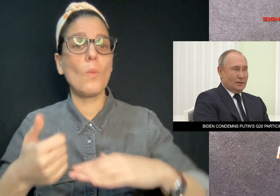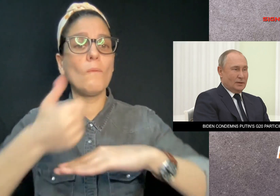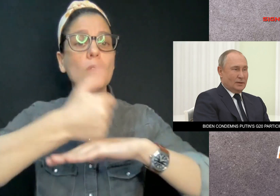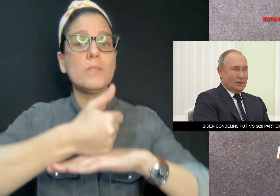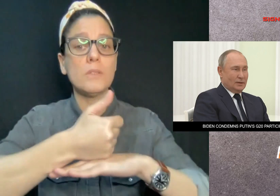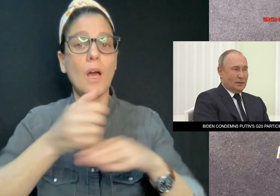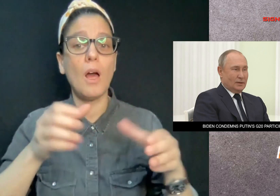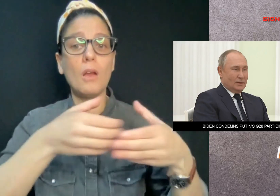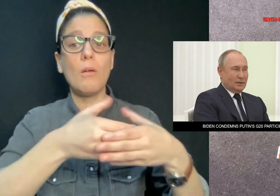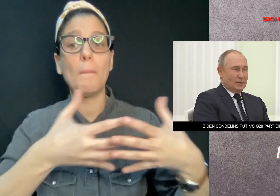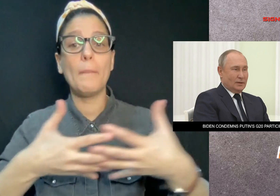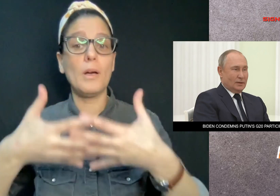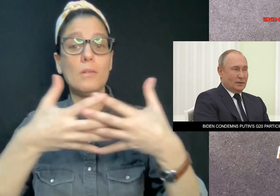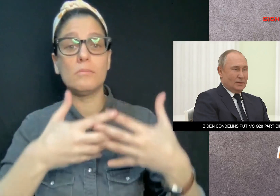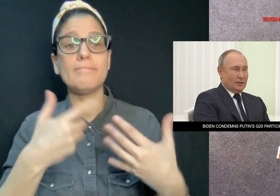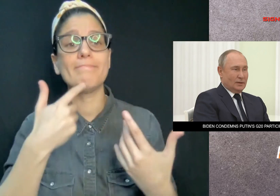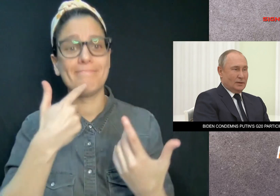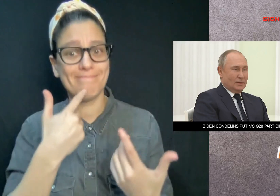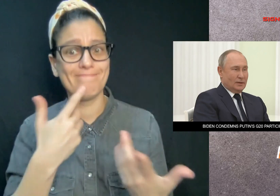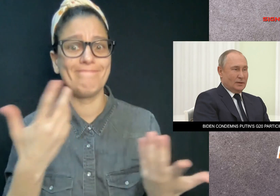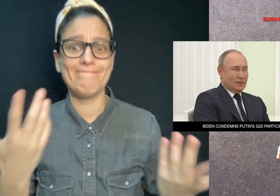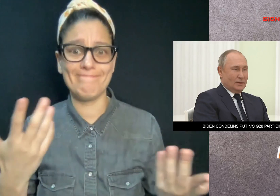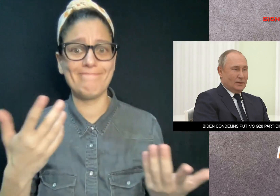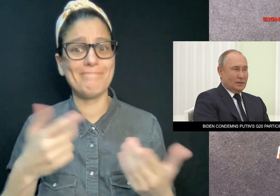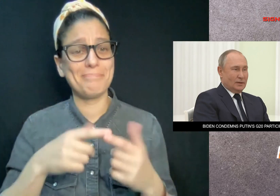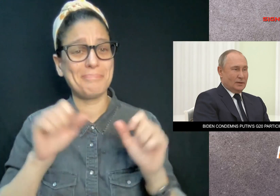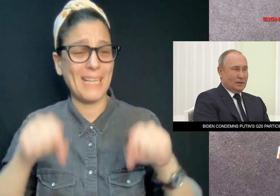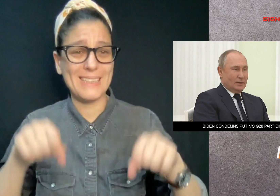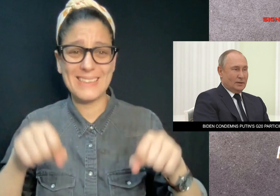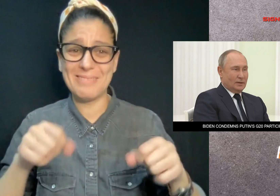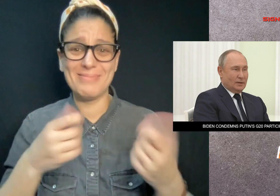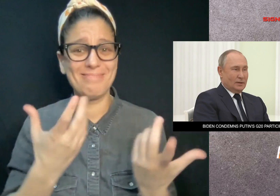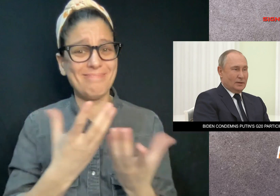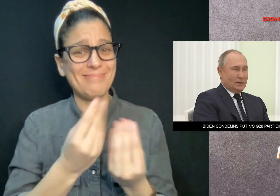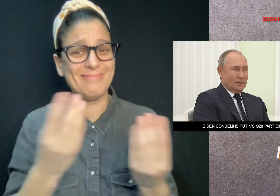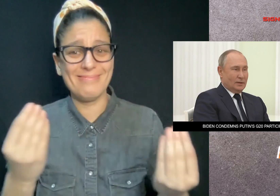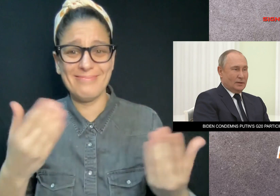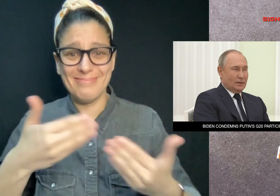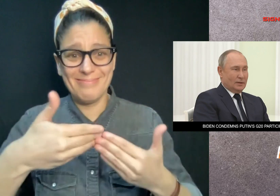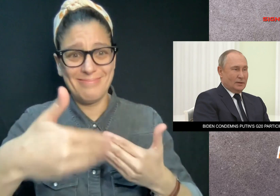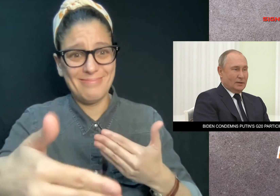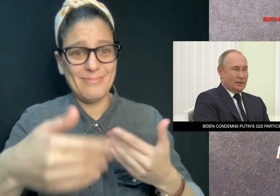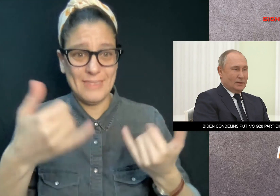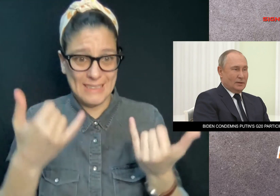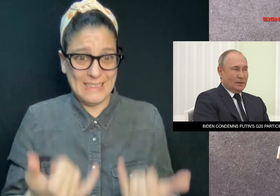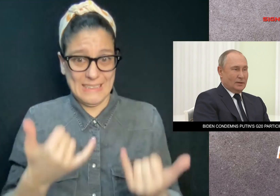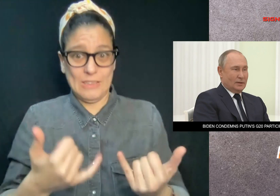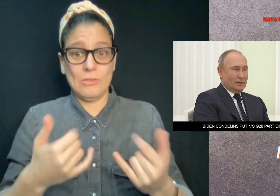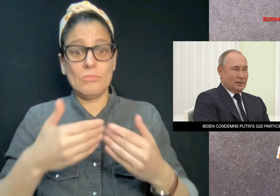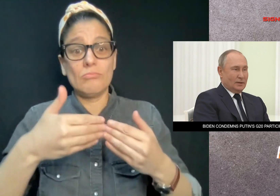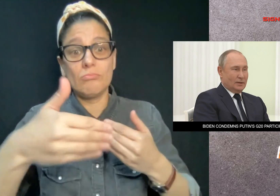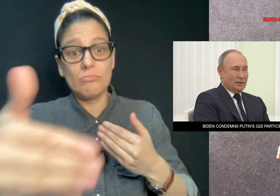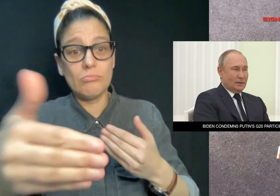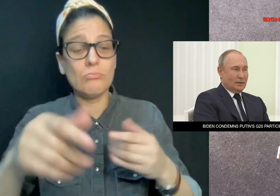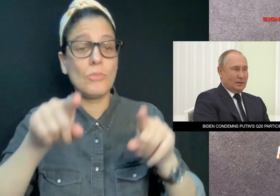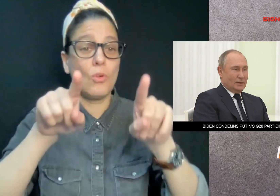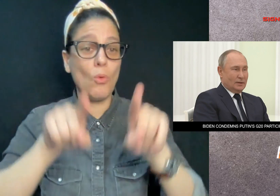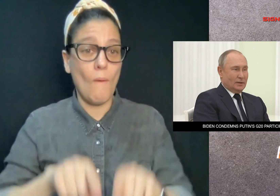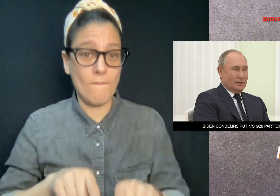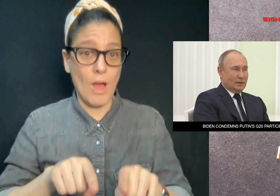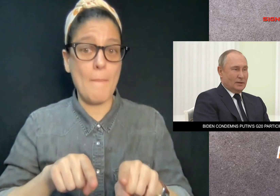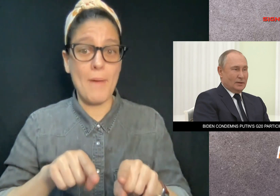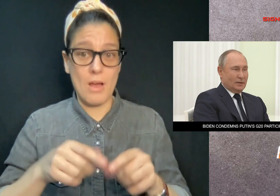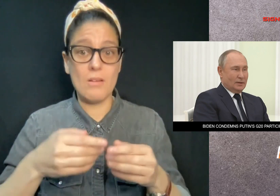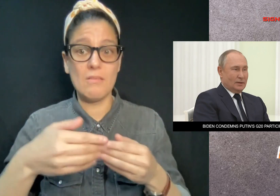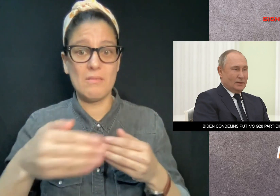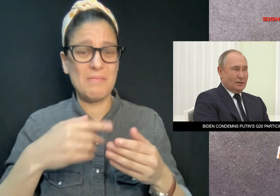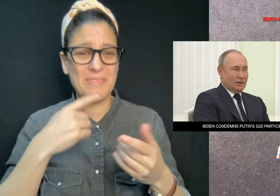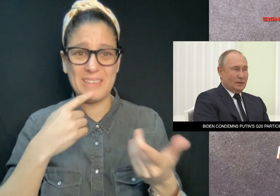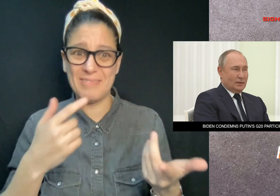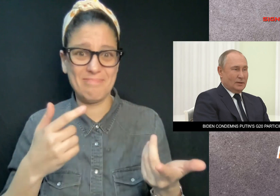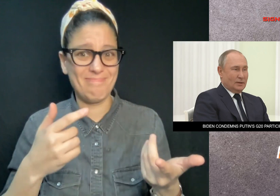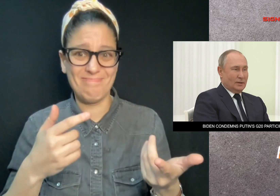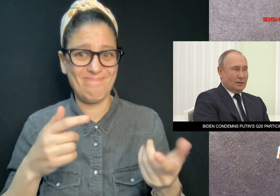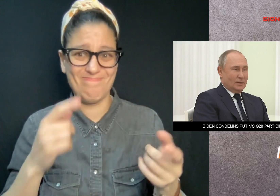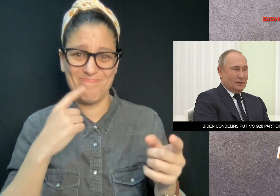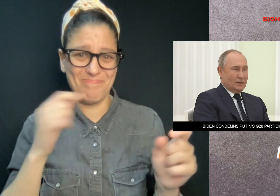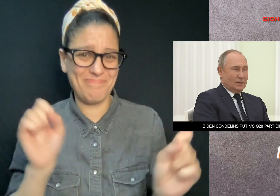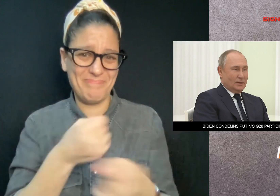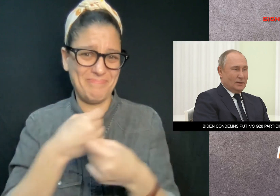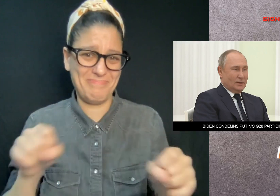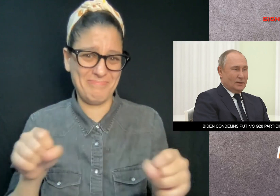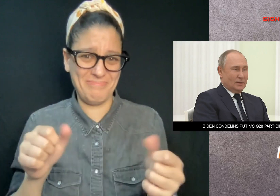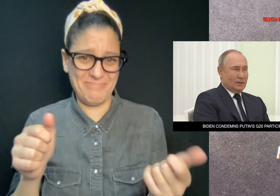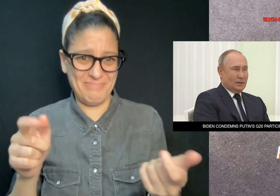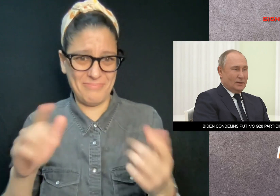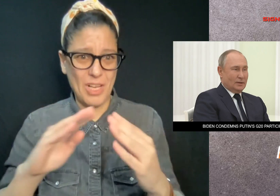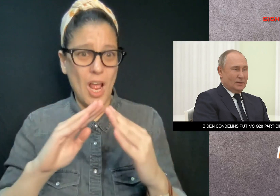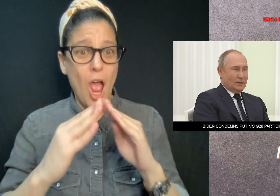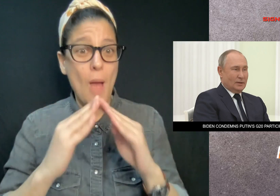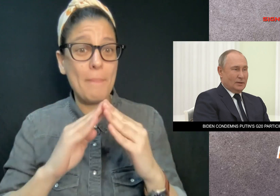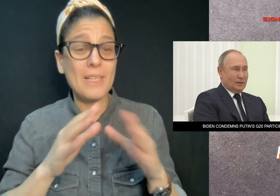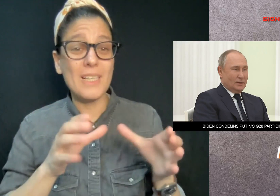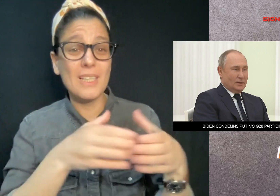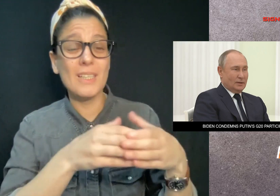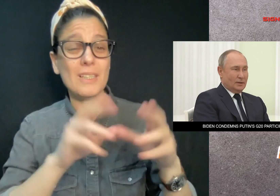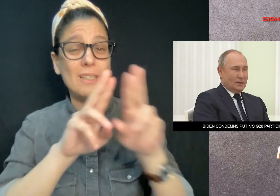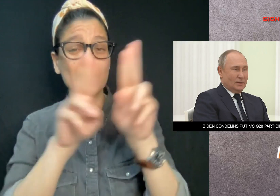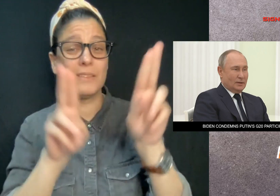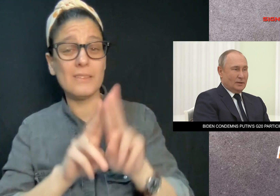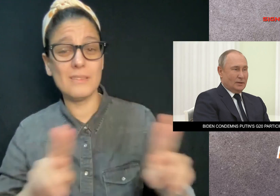the summit US officials say a lot could happen between now and November but it is inappropriate